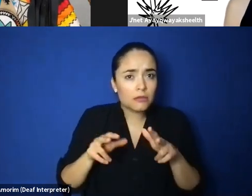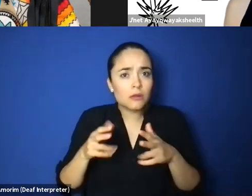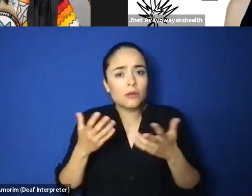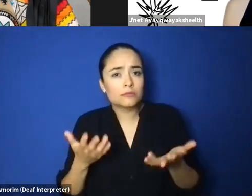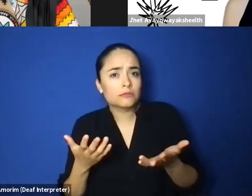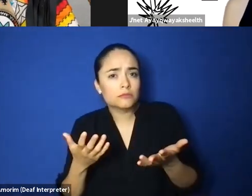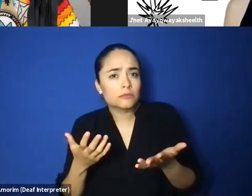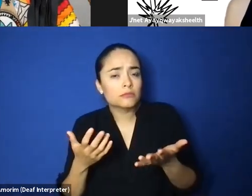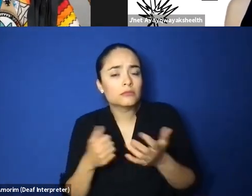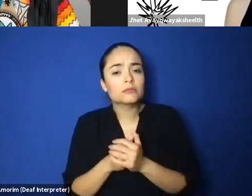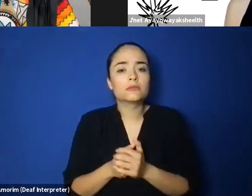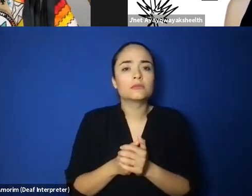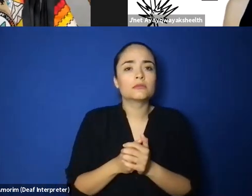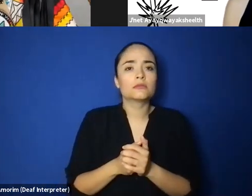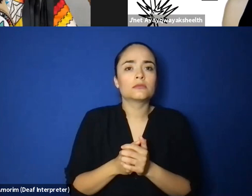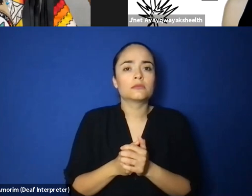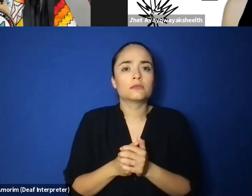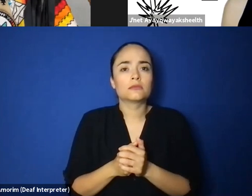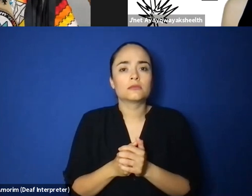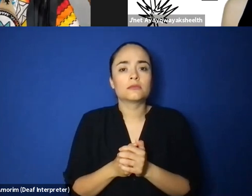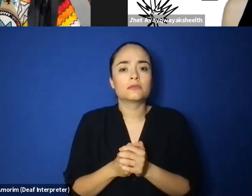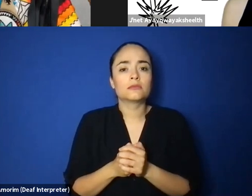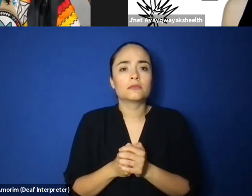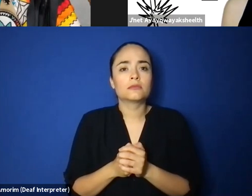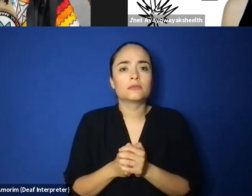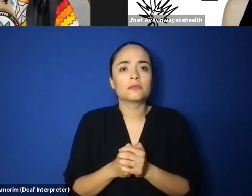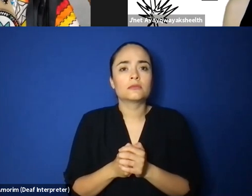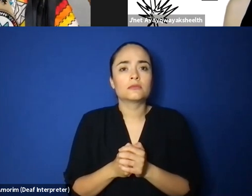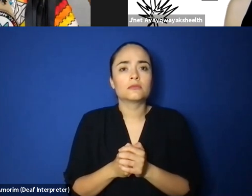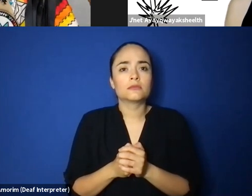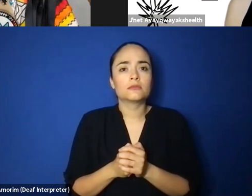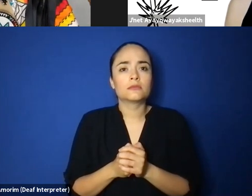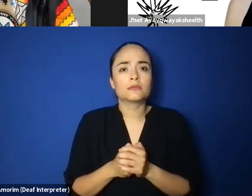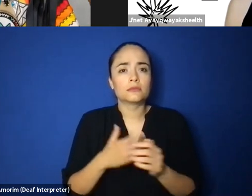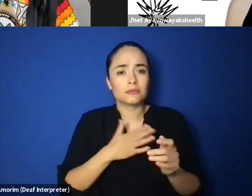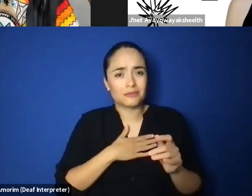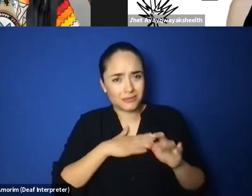like, when my kids -- they're not gonna bead all this on their own, right? So sometimes it's